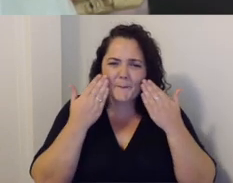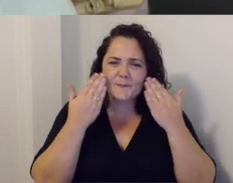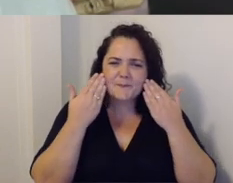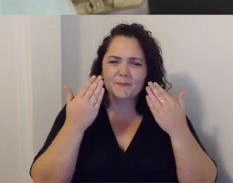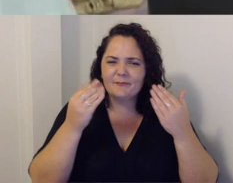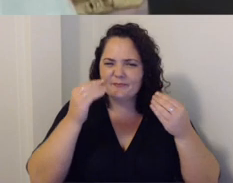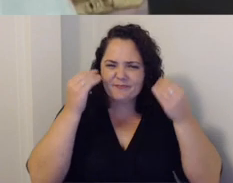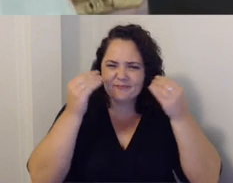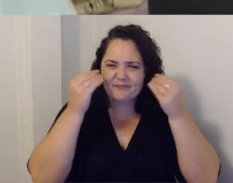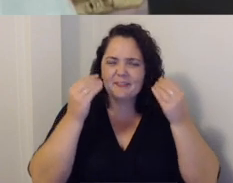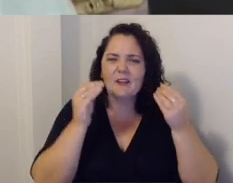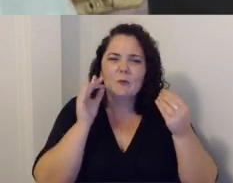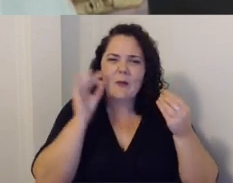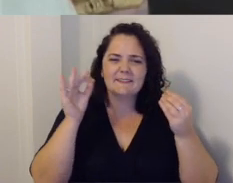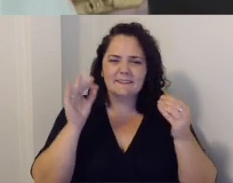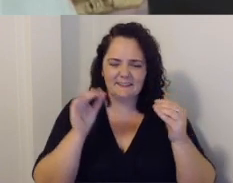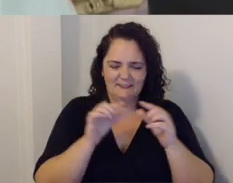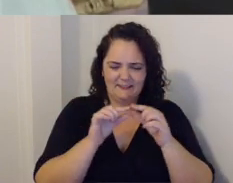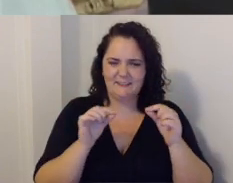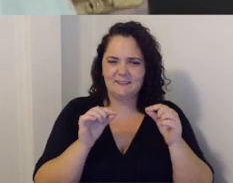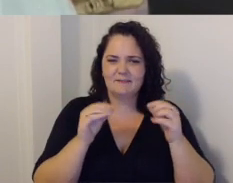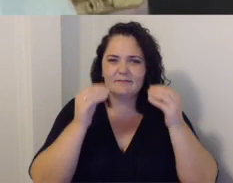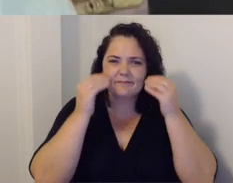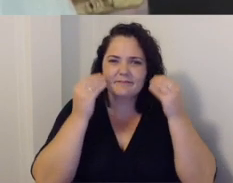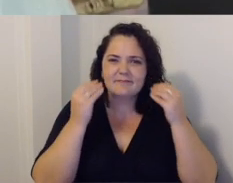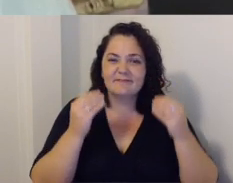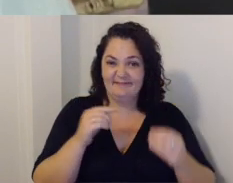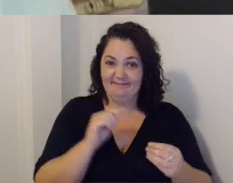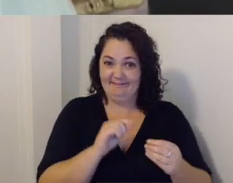removing makeup? What are those you know those white sponges you buy at the the chemist? Yes I